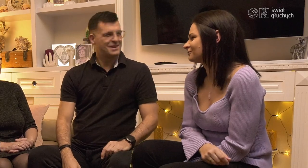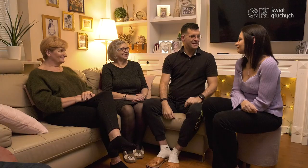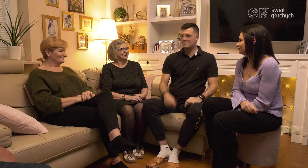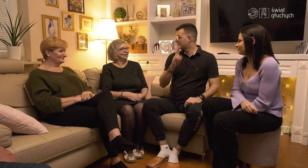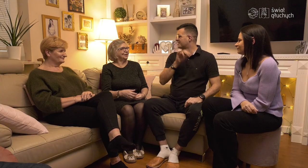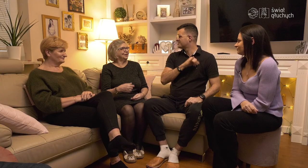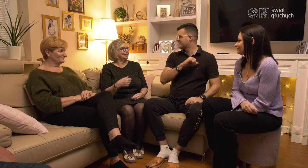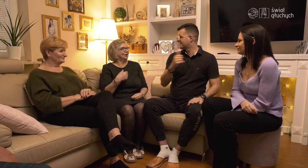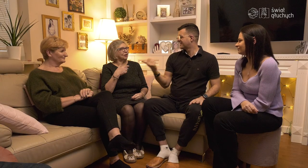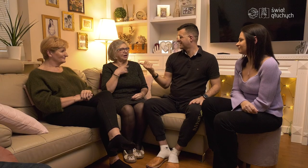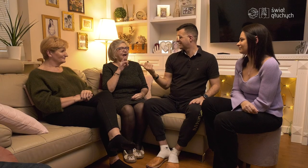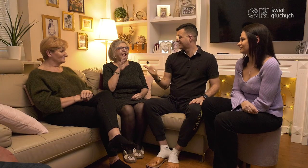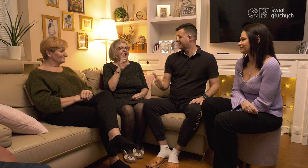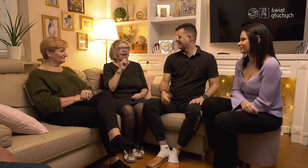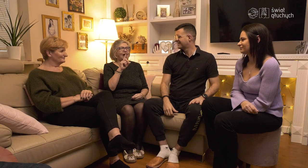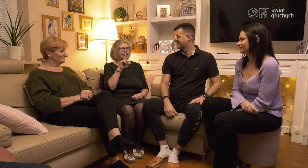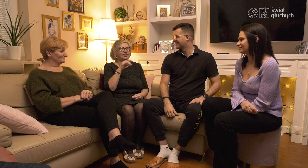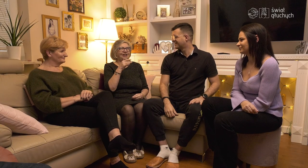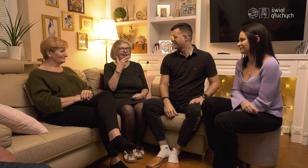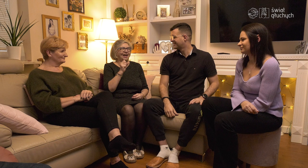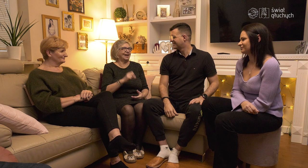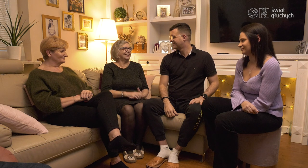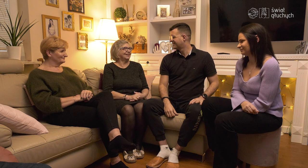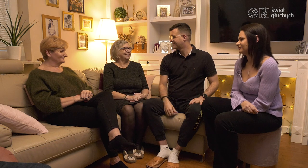[Rafał]: Introduce yourself, mom. [Grażyna]: My name is Grażyna.